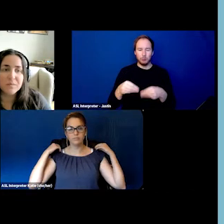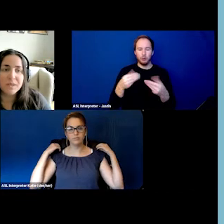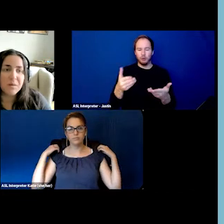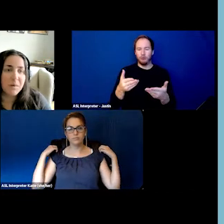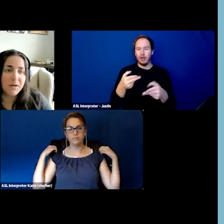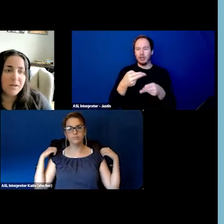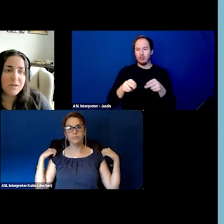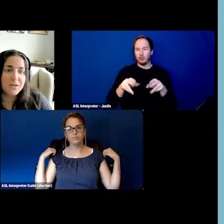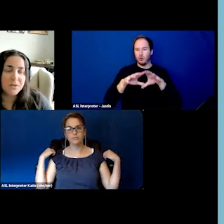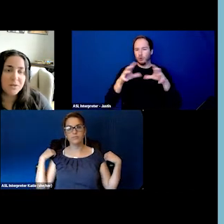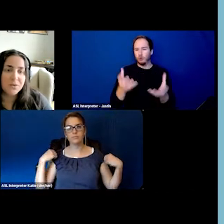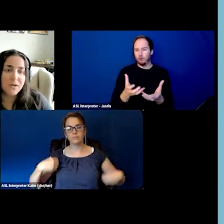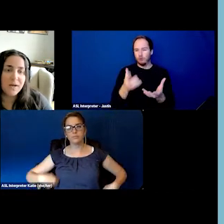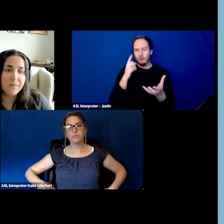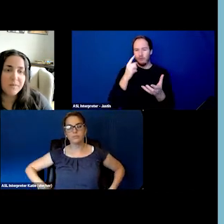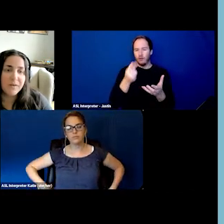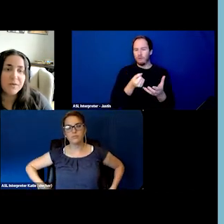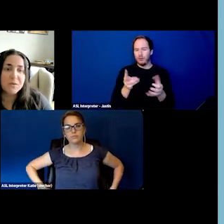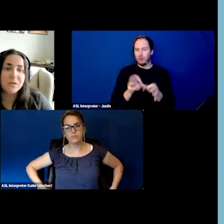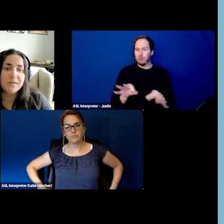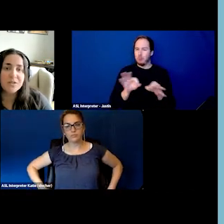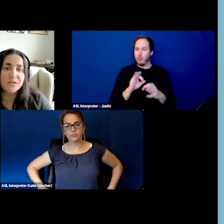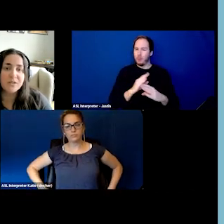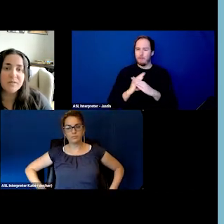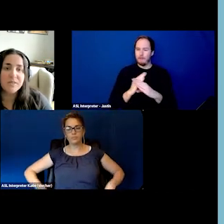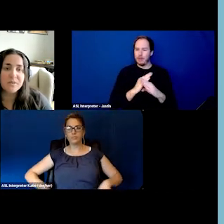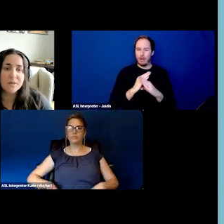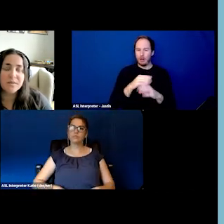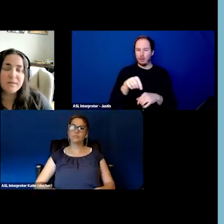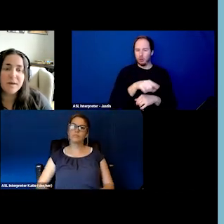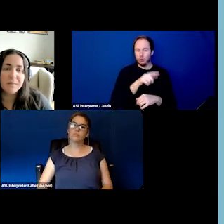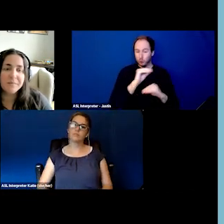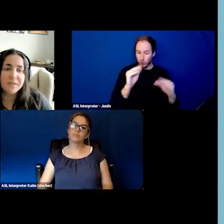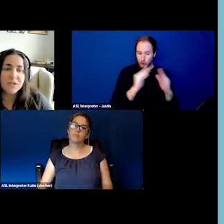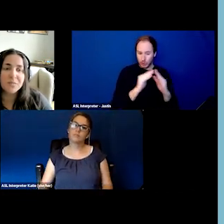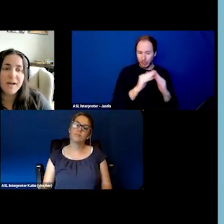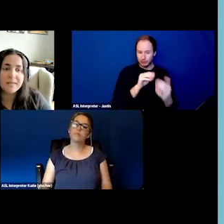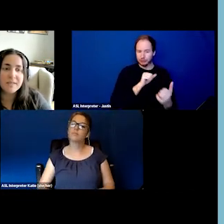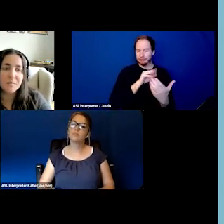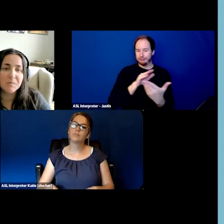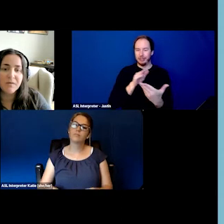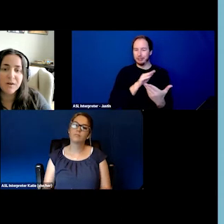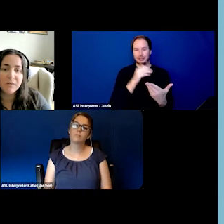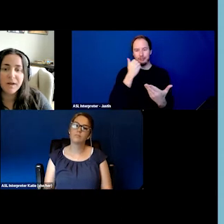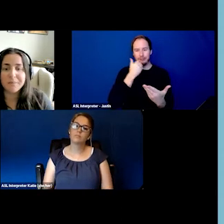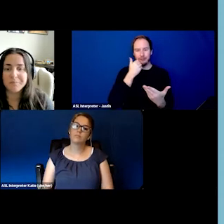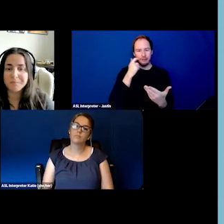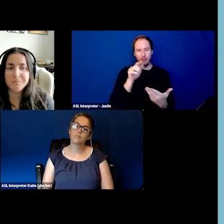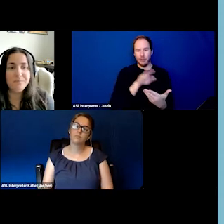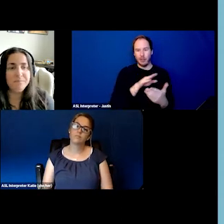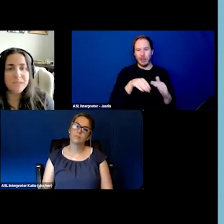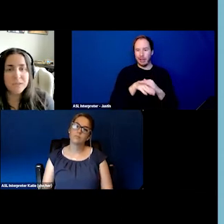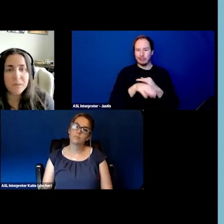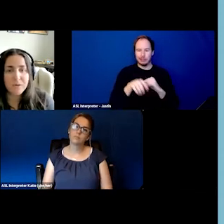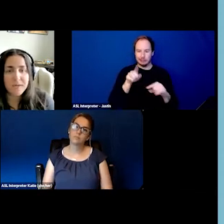of the key barriers that folks who are living on sheltered face in terms of accessing behavioral healthcare.